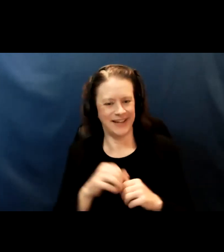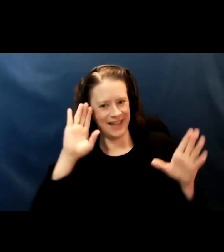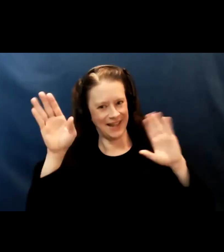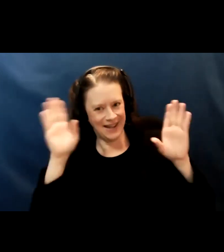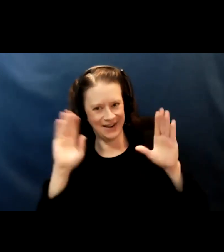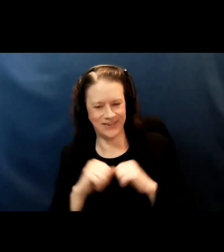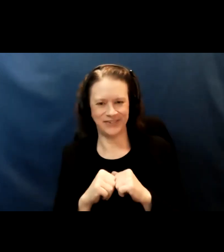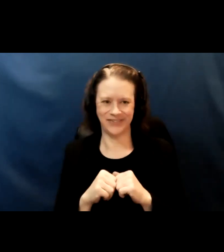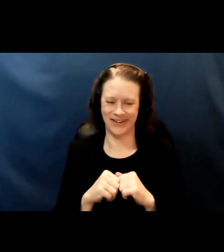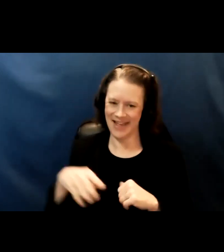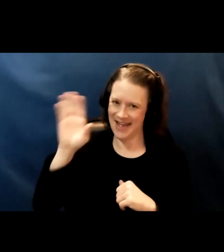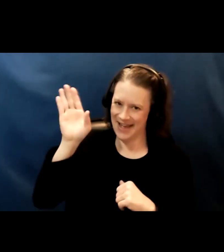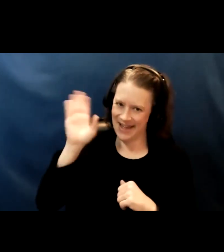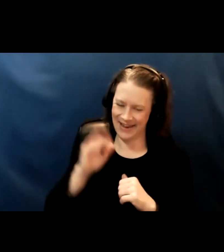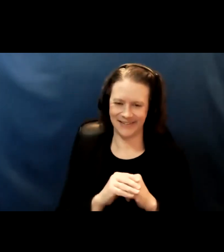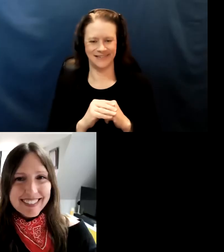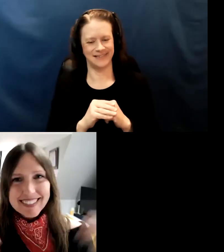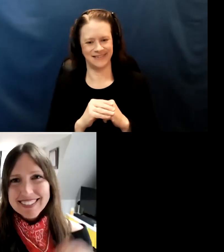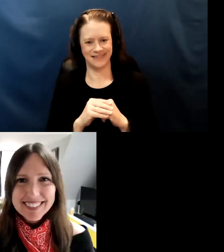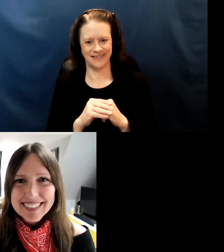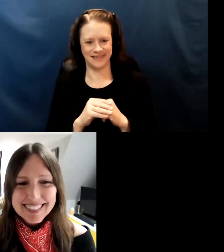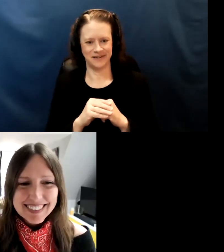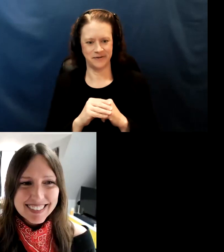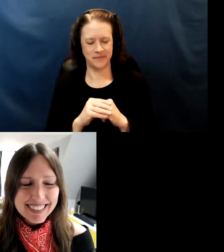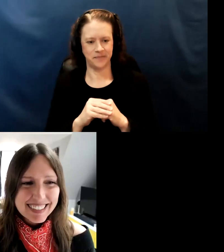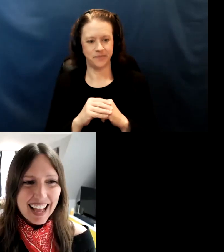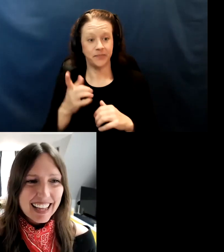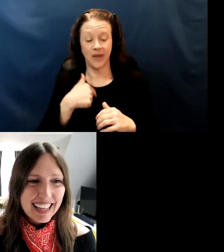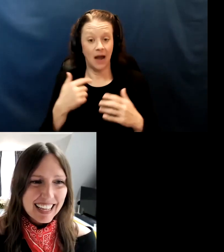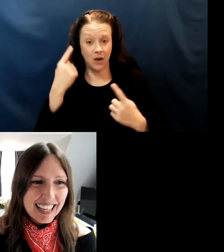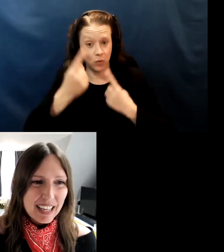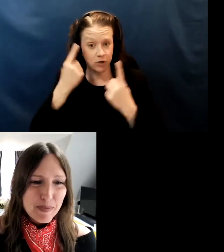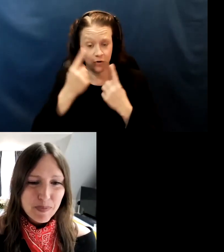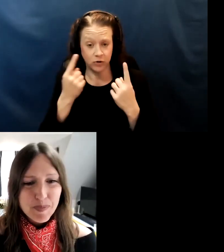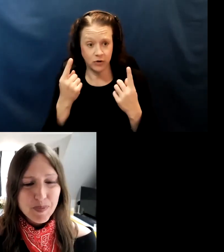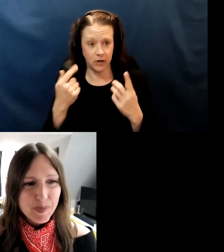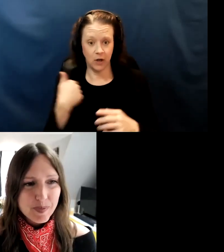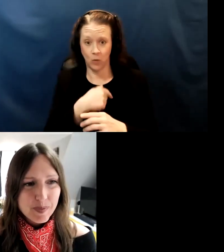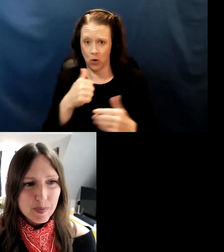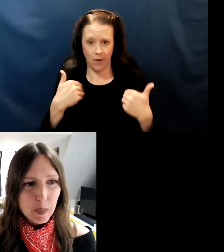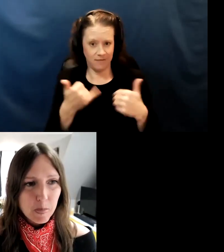Thanks, Clover. I wondered if -- we don't have any more questions.